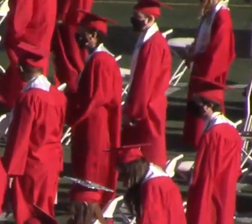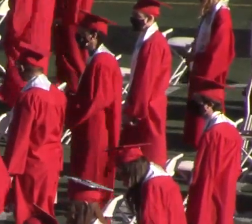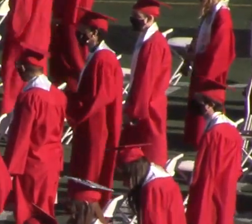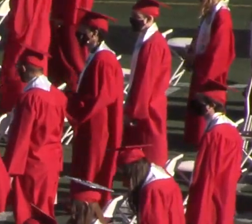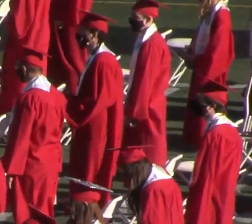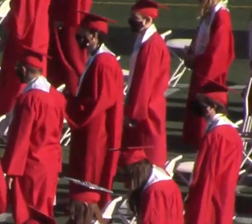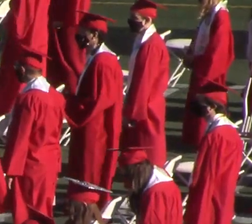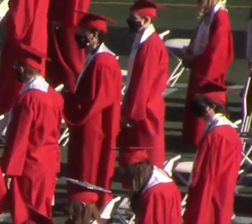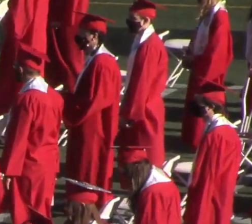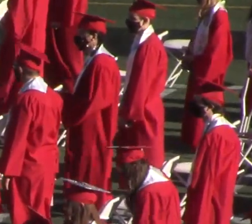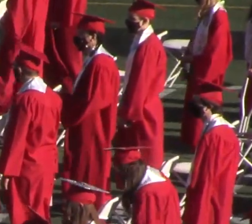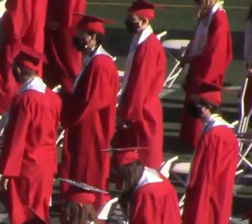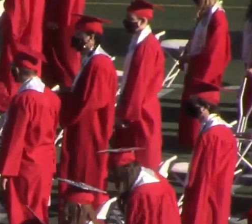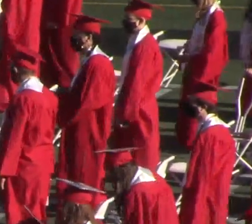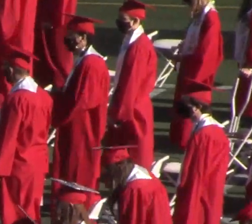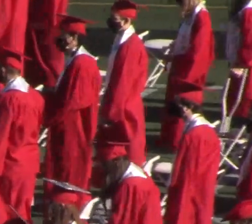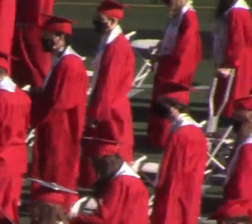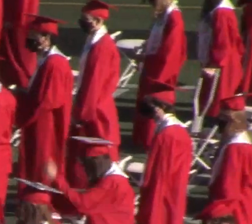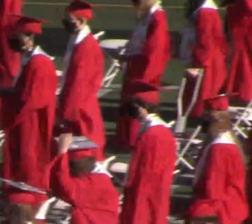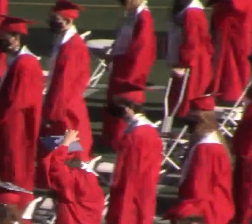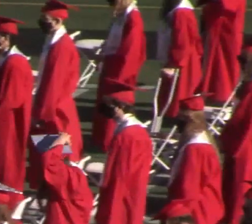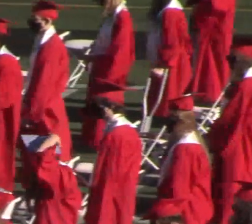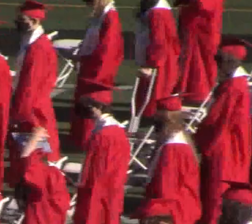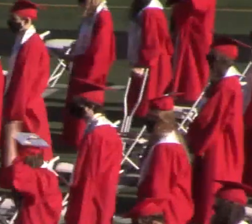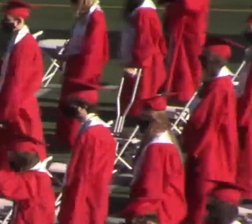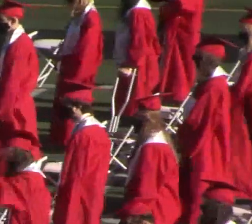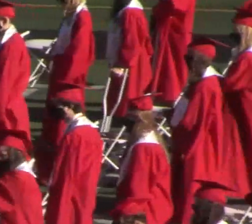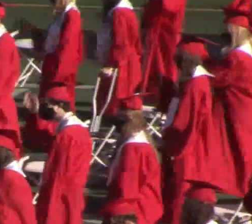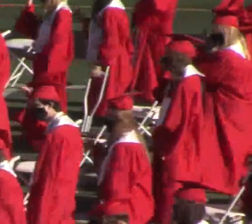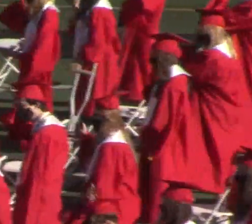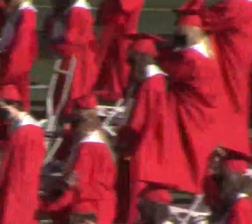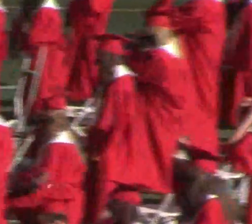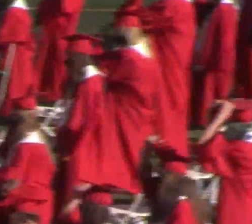Will the class of 2021 please turn your tassels.